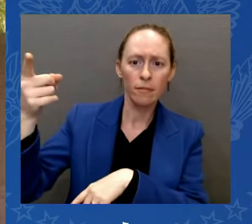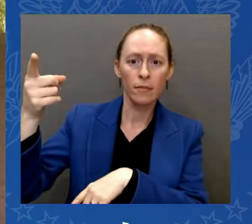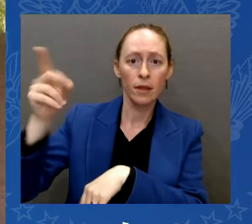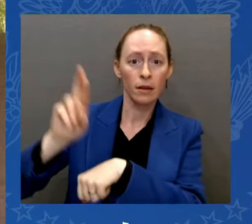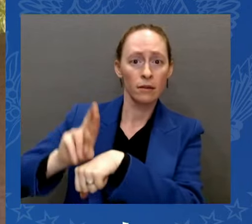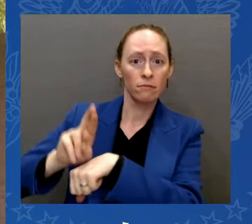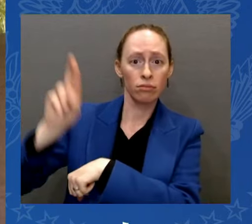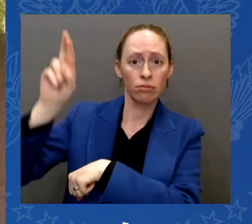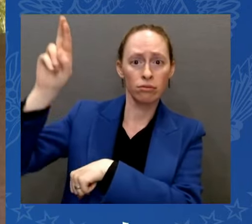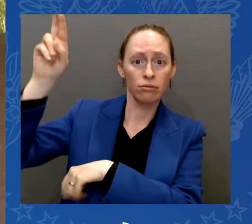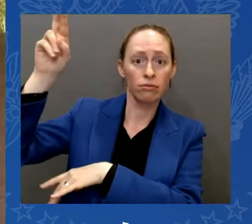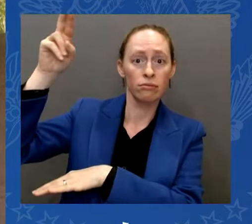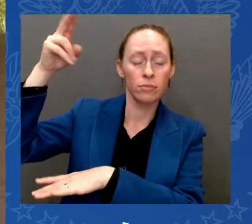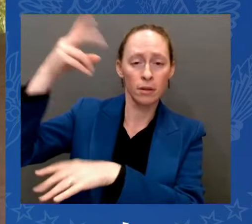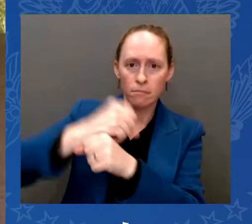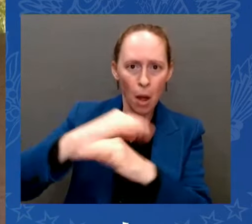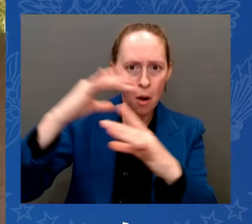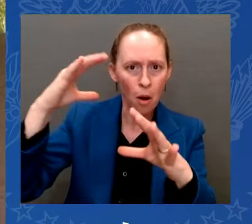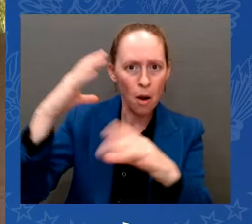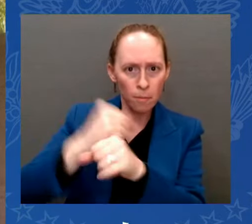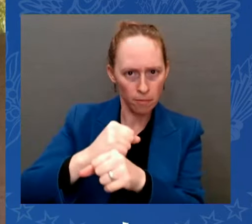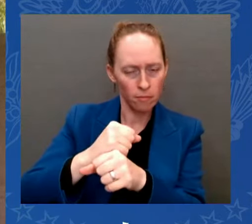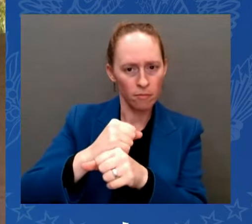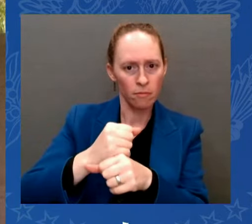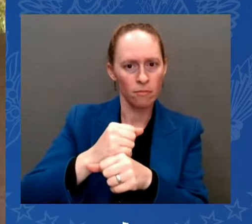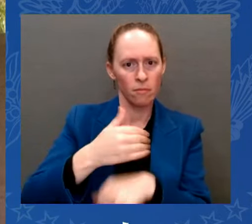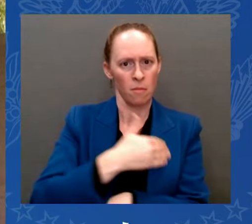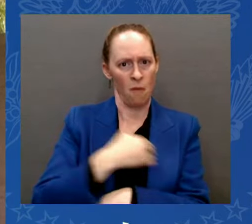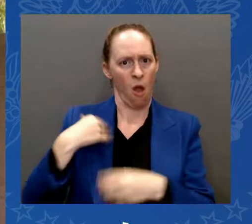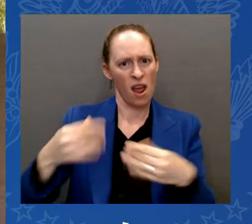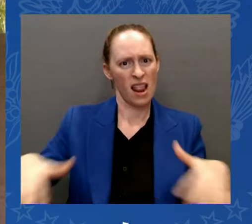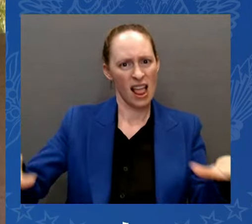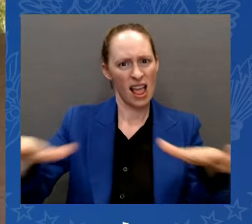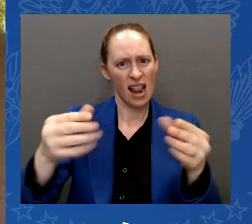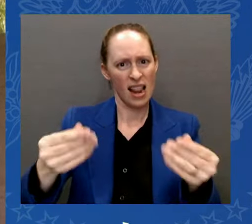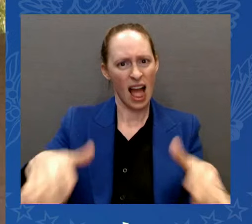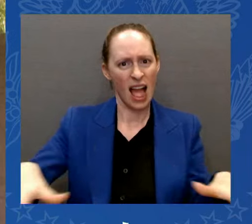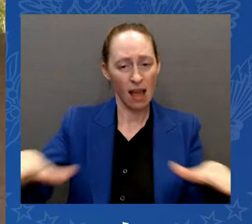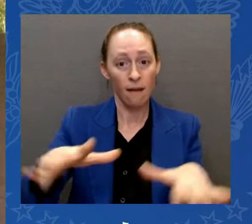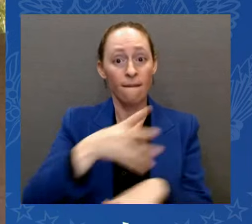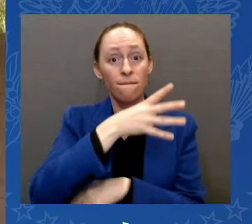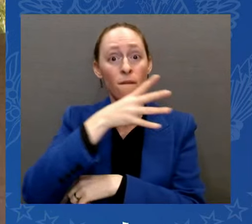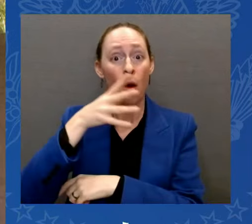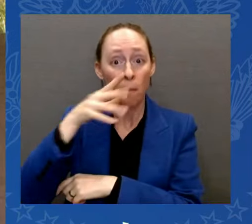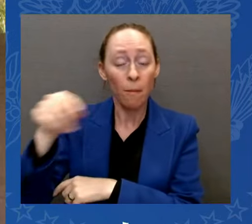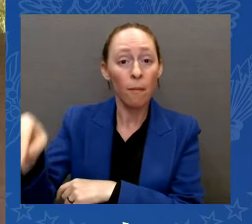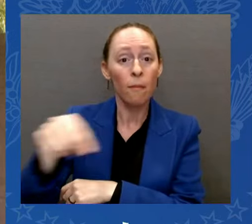And then we're going to collectively determine our next step as we investigate and proceed.